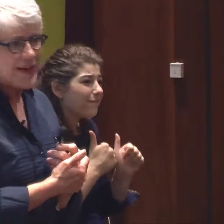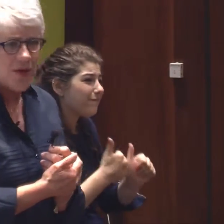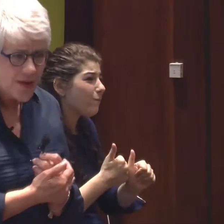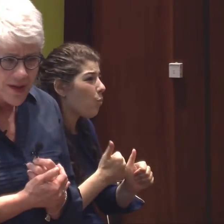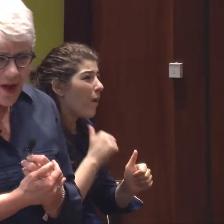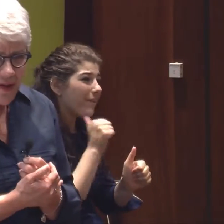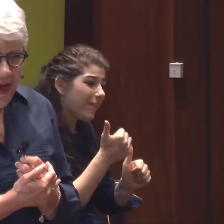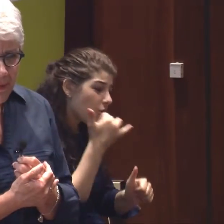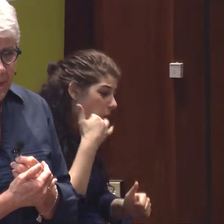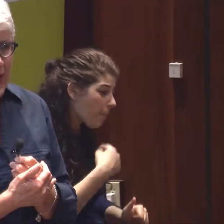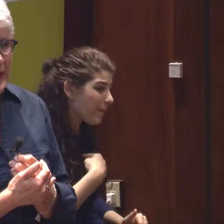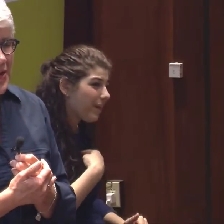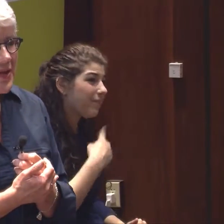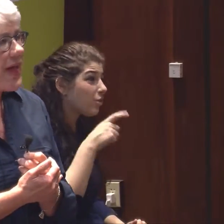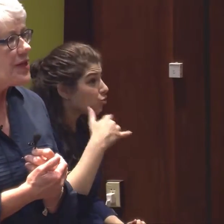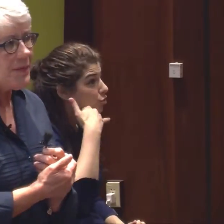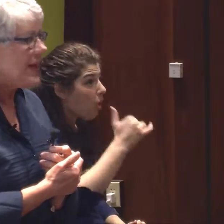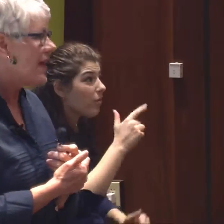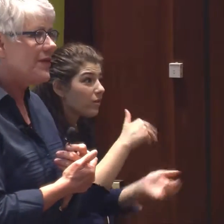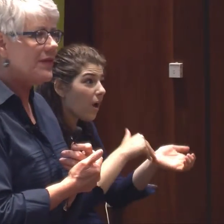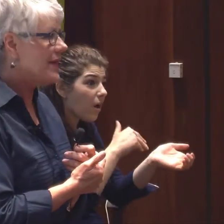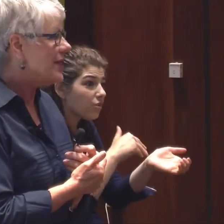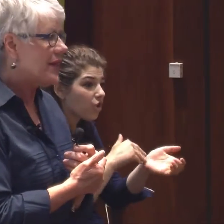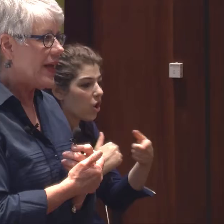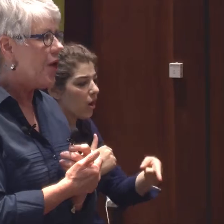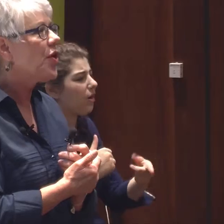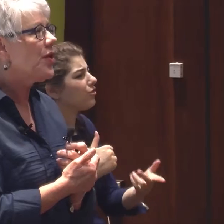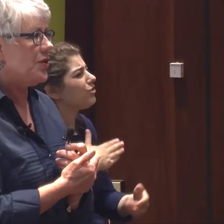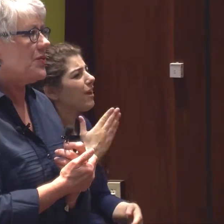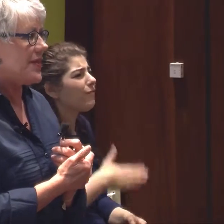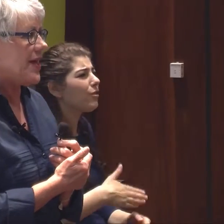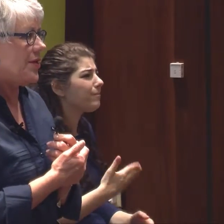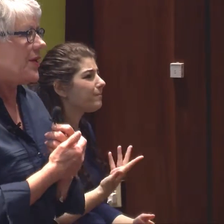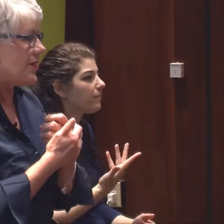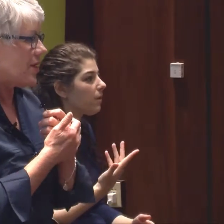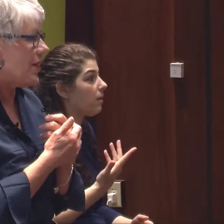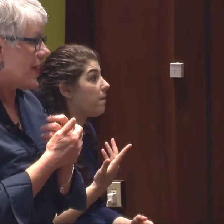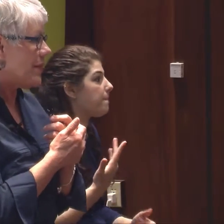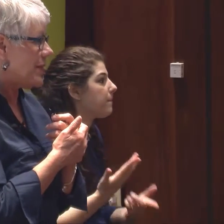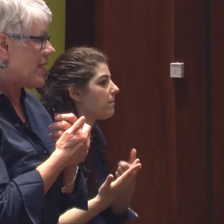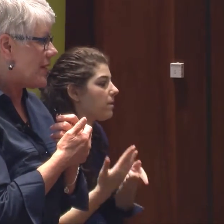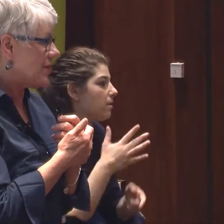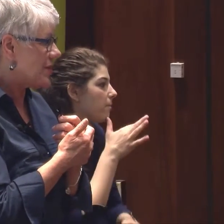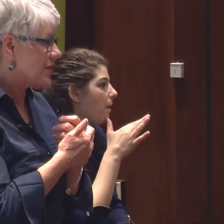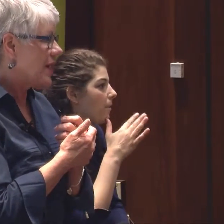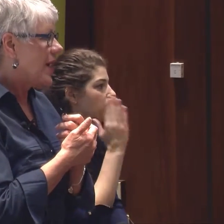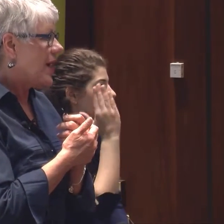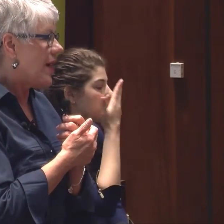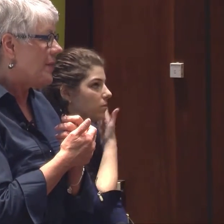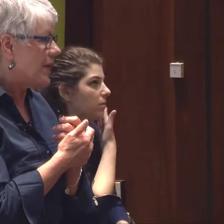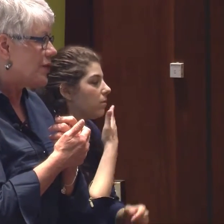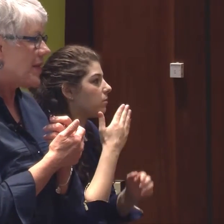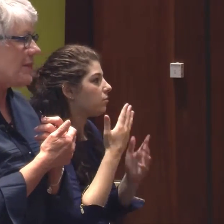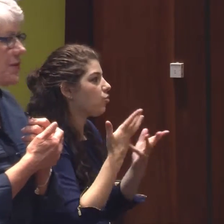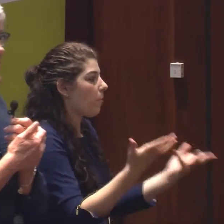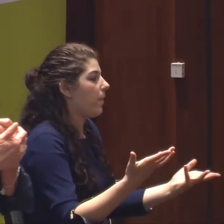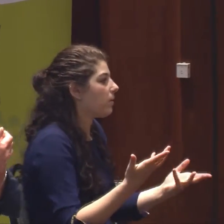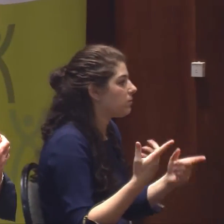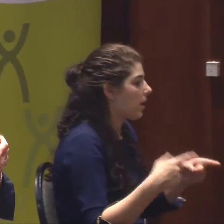'I told her to call the ophthalmologist.' She may not have even heard you say you need to call the ophthalmologist. When those babies are being released from the